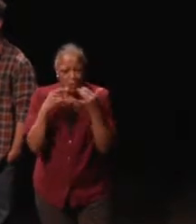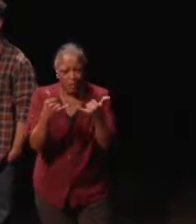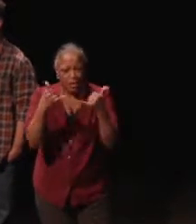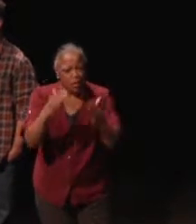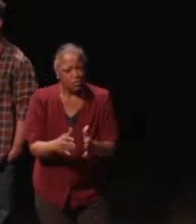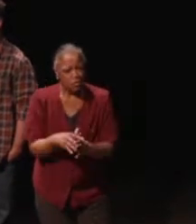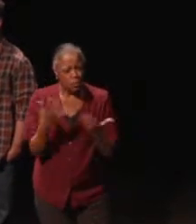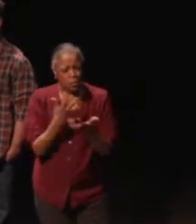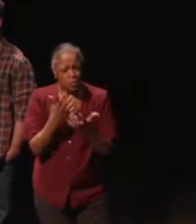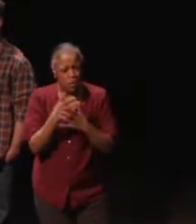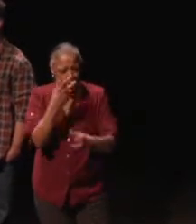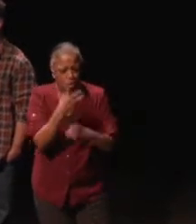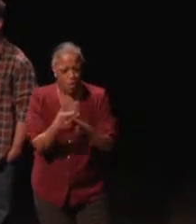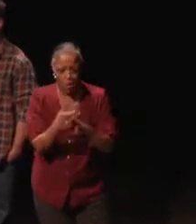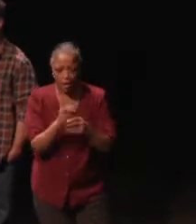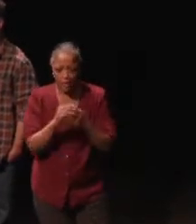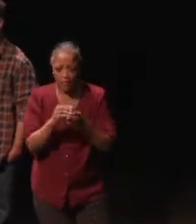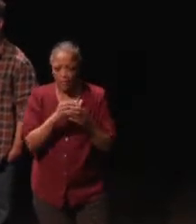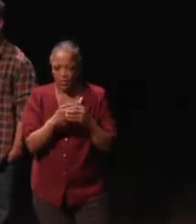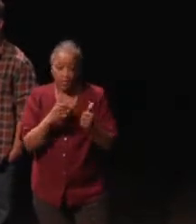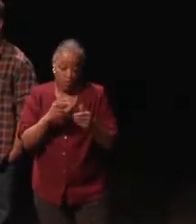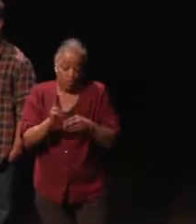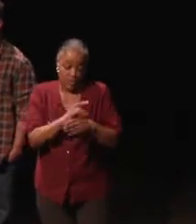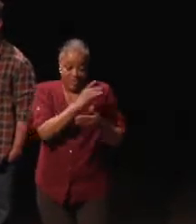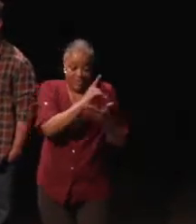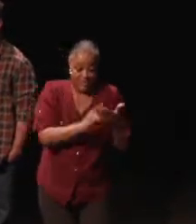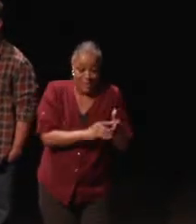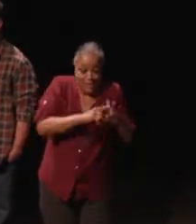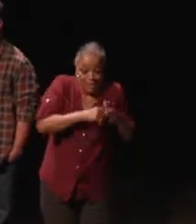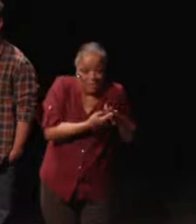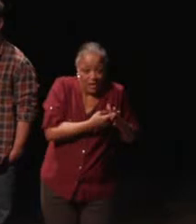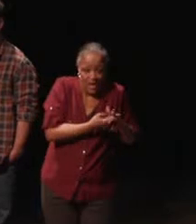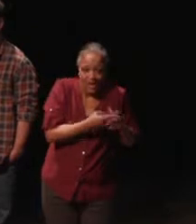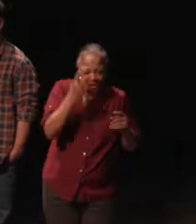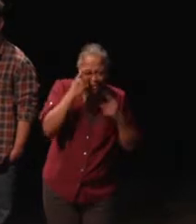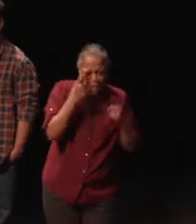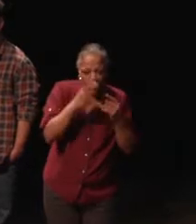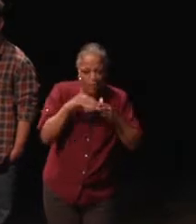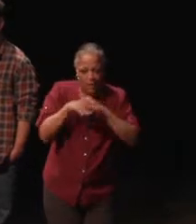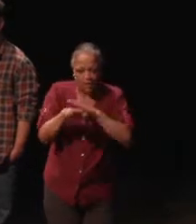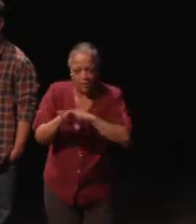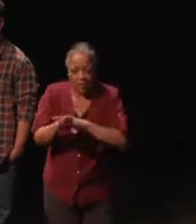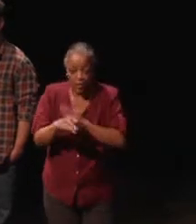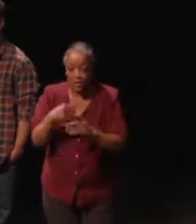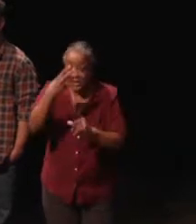So, by aligning this with design very early, we were able to do about six months worth of iteration.